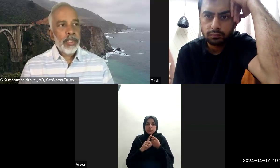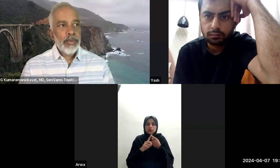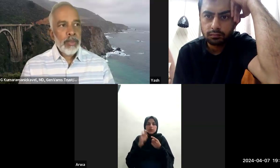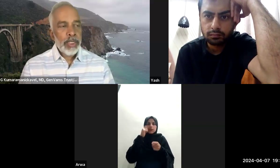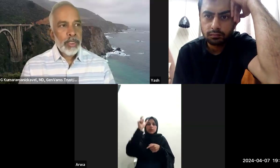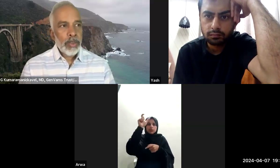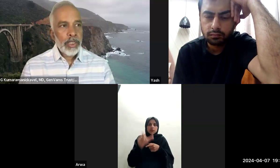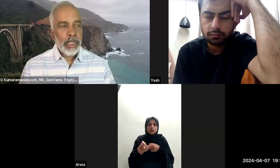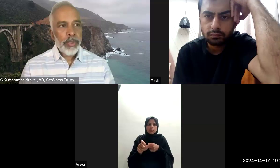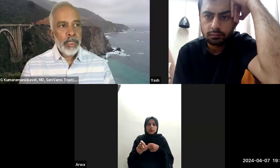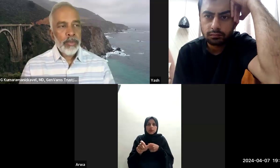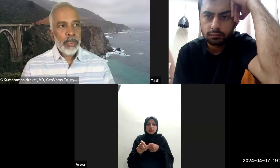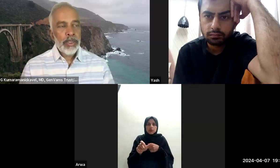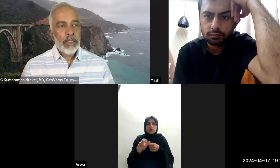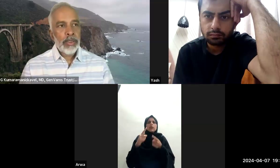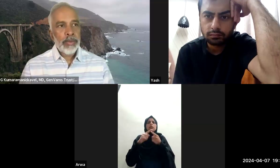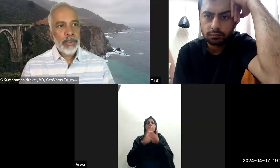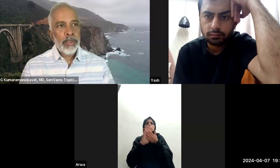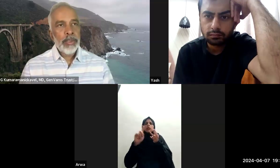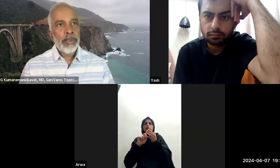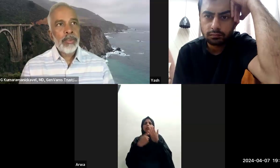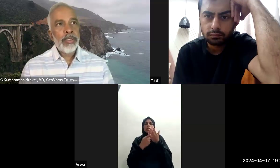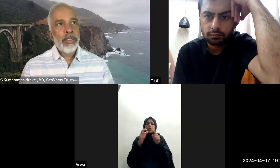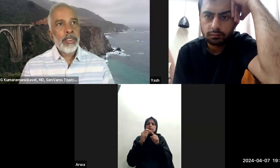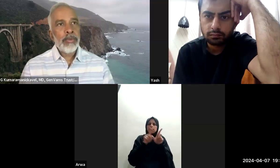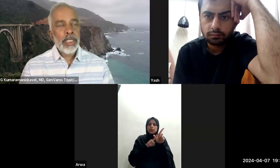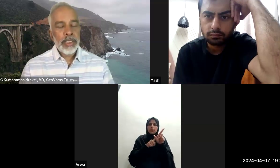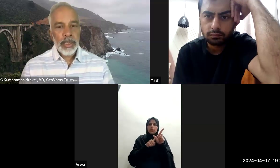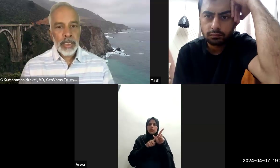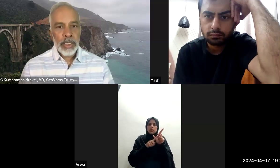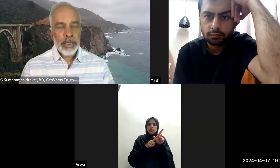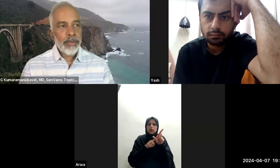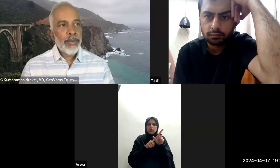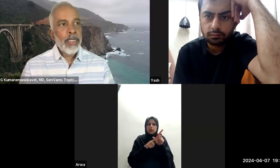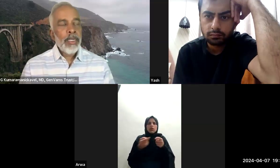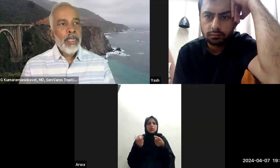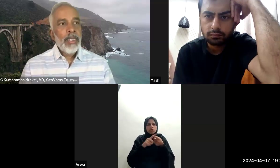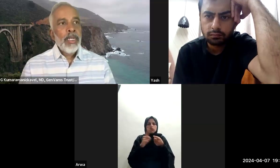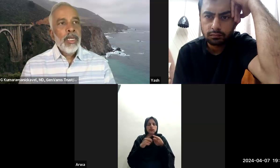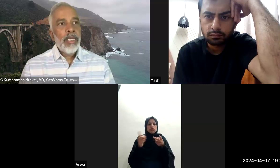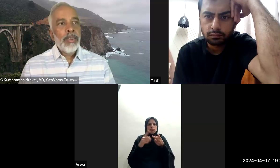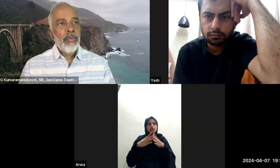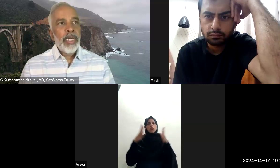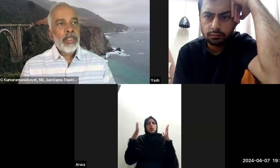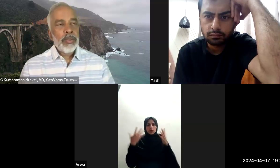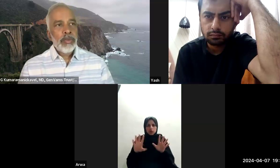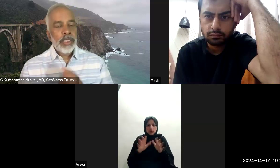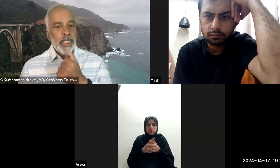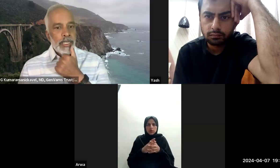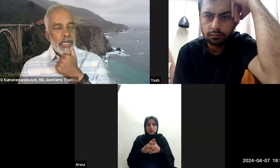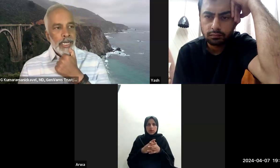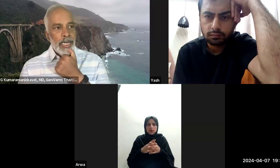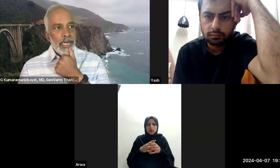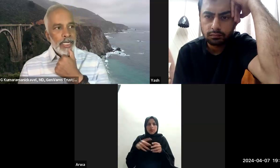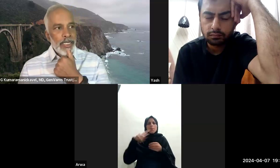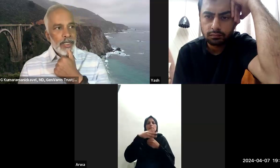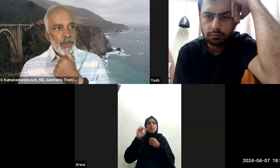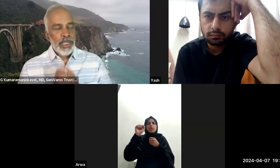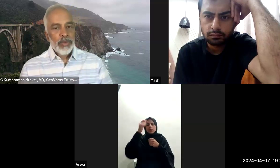very much on therapy because of his natural condition or background I would say. and he's